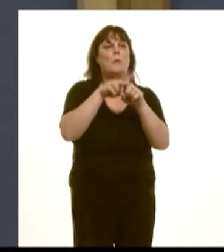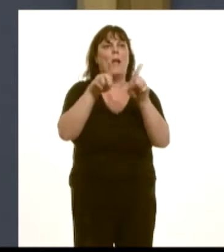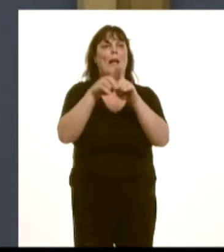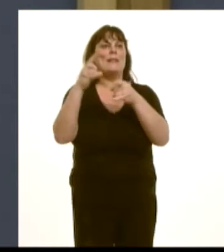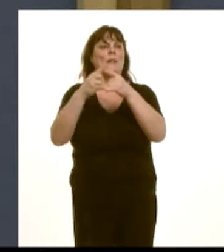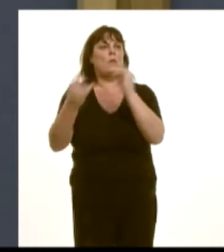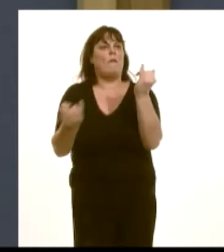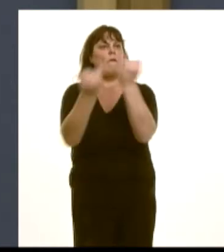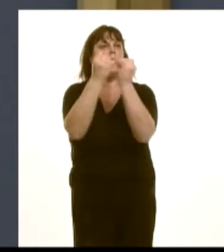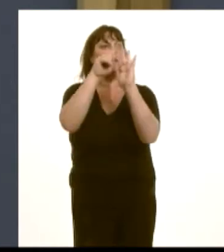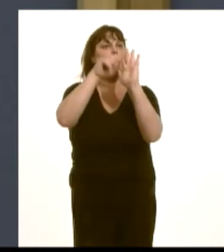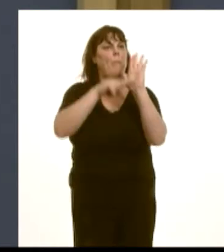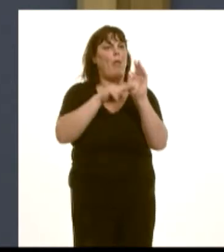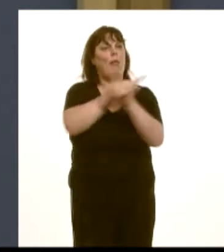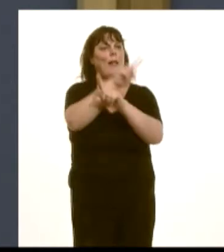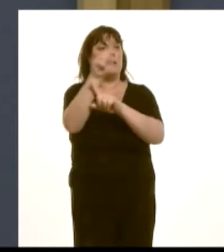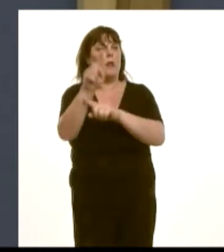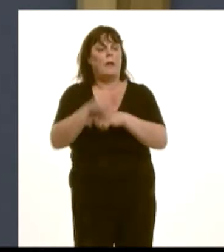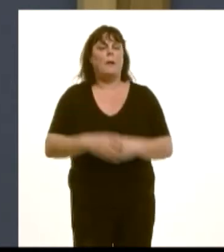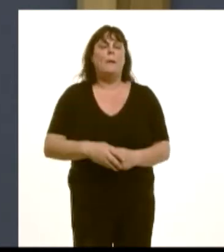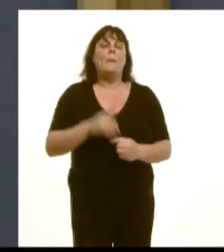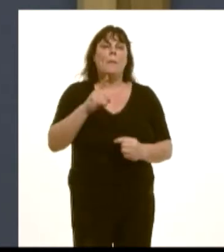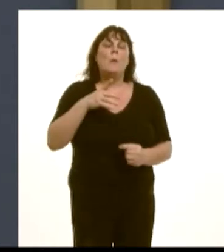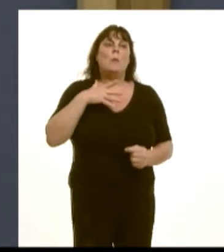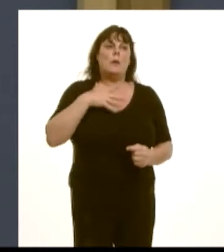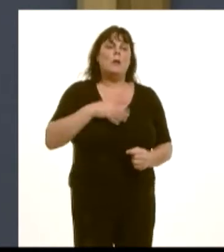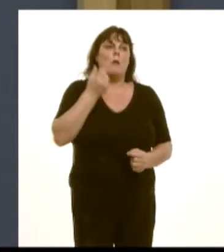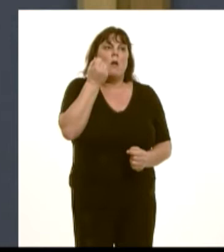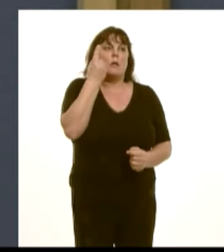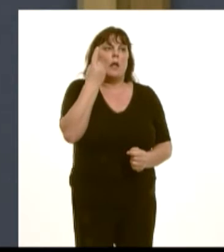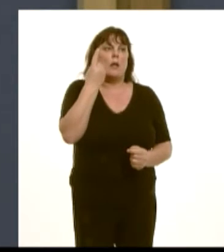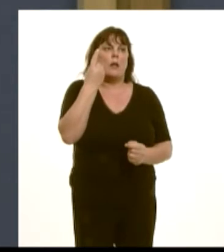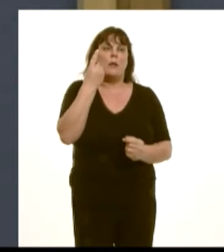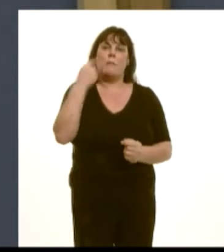on. However, I have to recognise, Minister, that, because of budget cuts from Westminster,